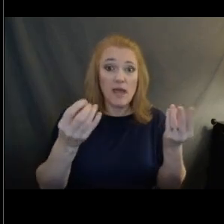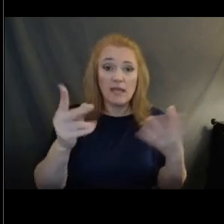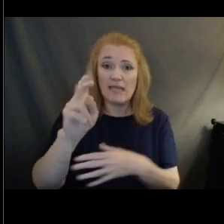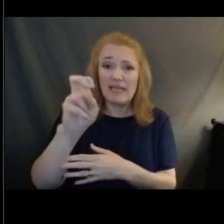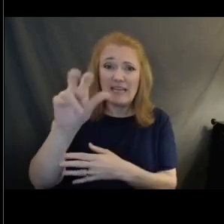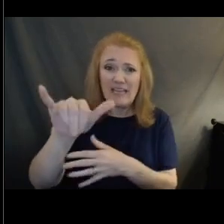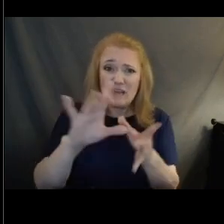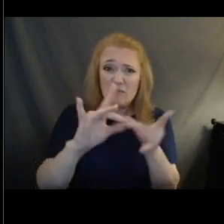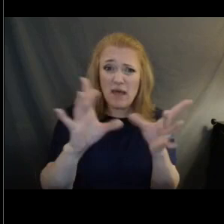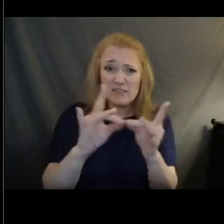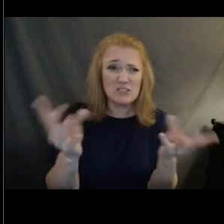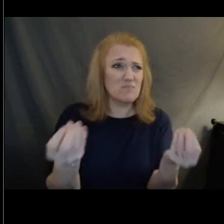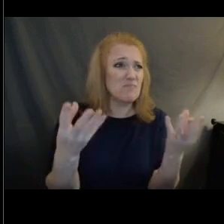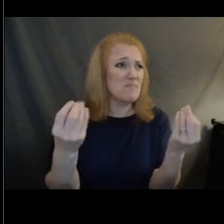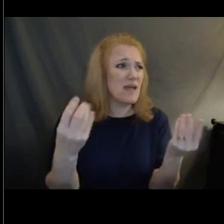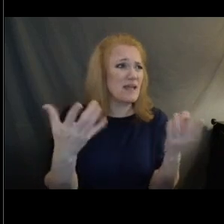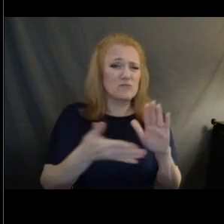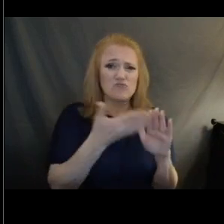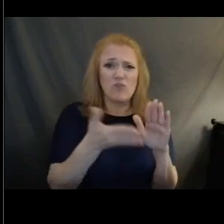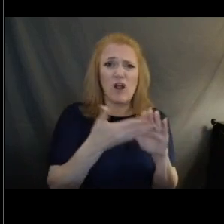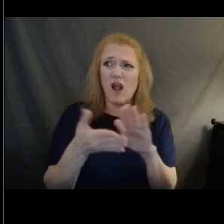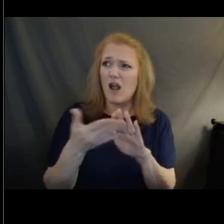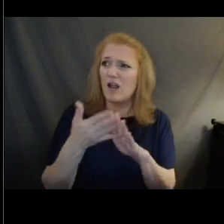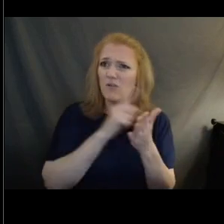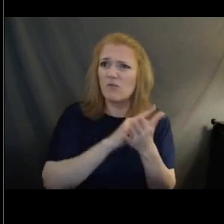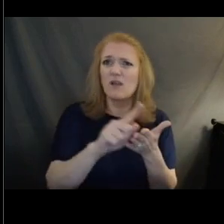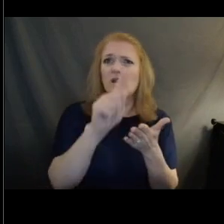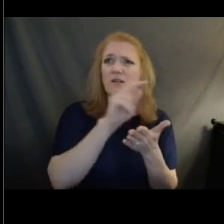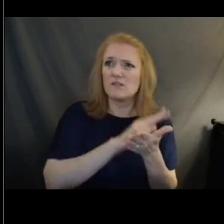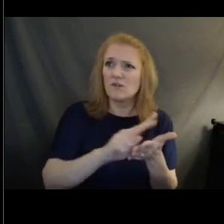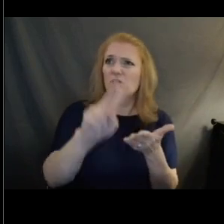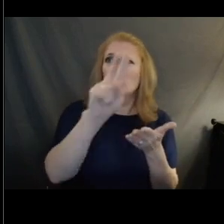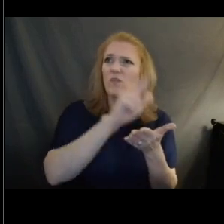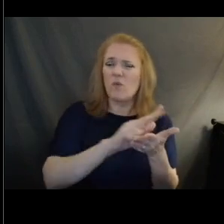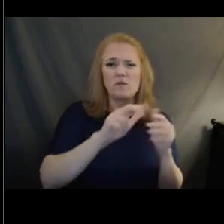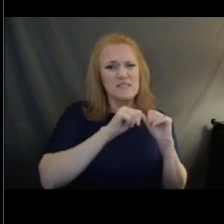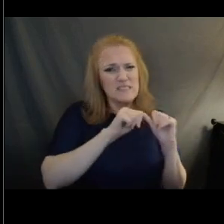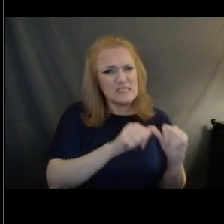basically keeping them running for many weeks on end and sometimes having two Key Messages for